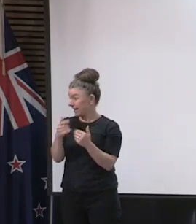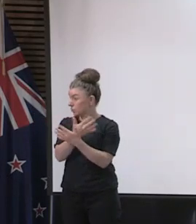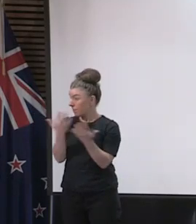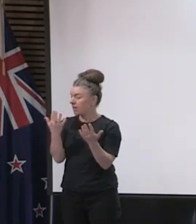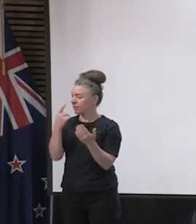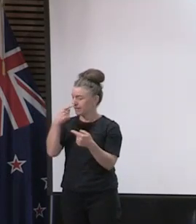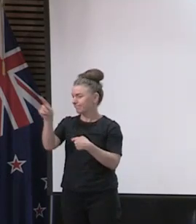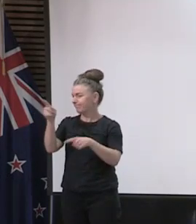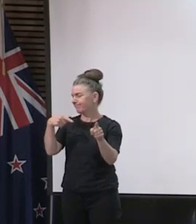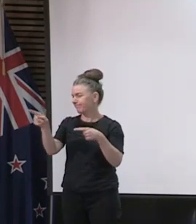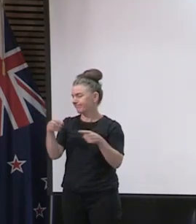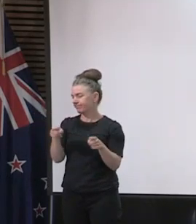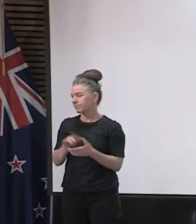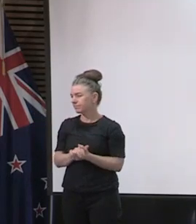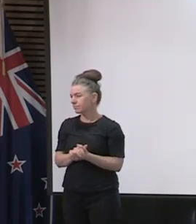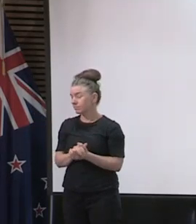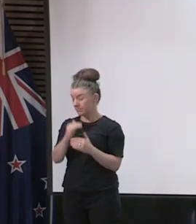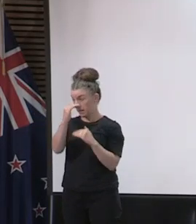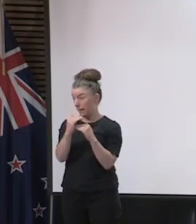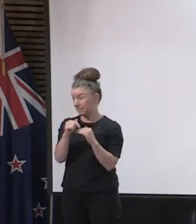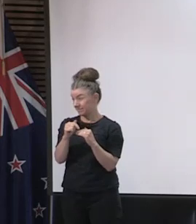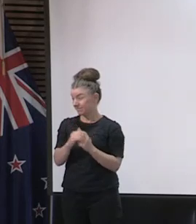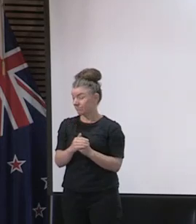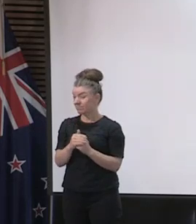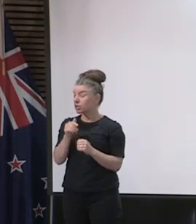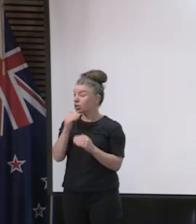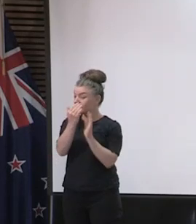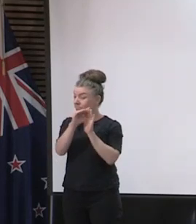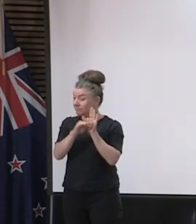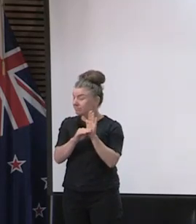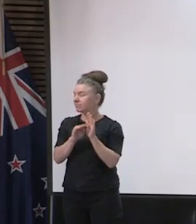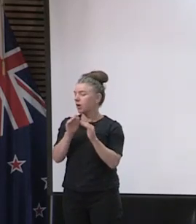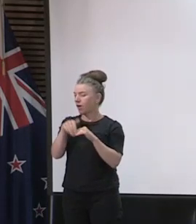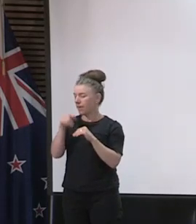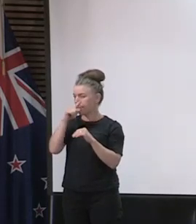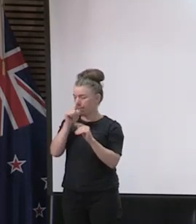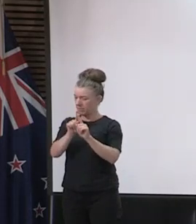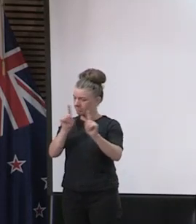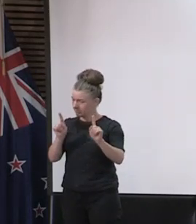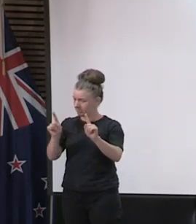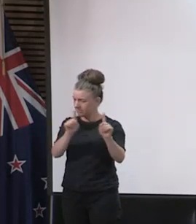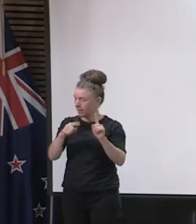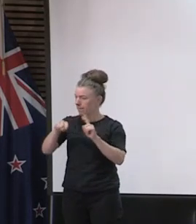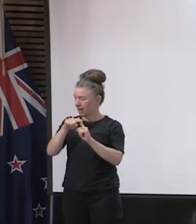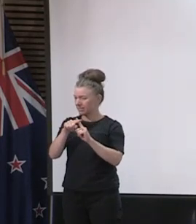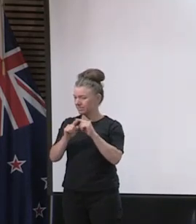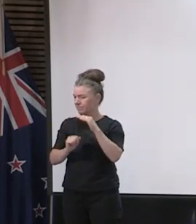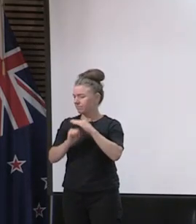to disperse gatherings and just maintain orders. You will see for alert level 2, those